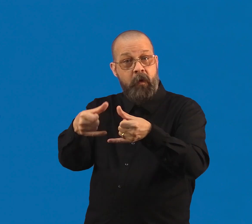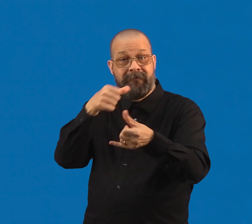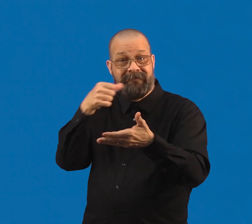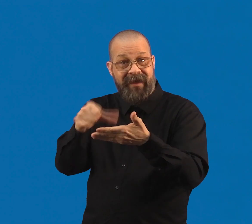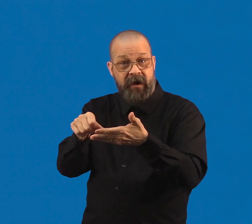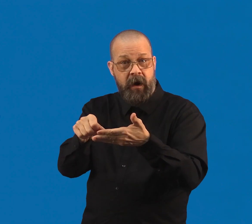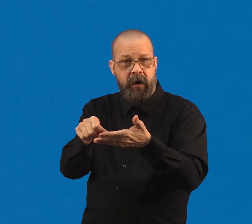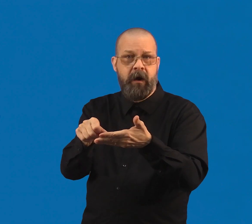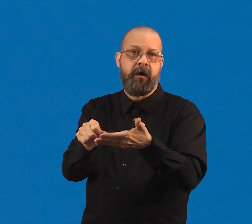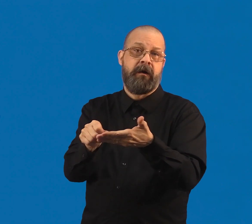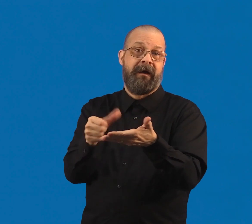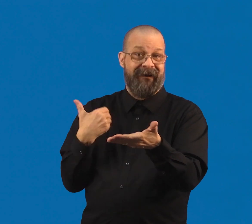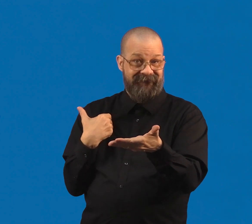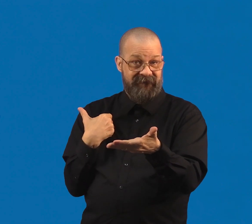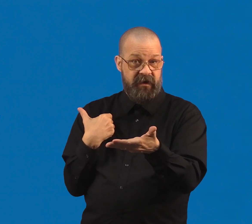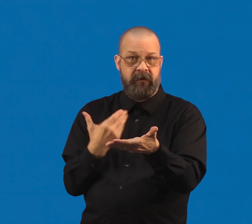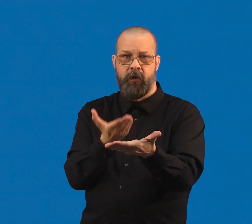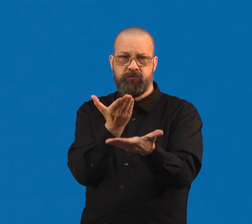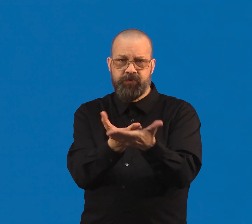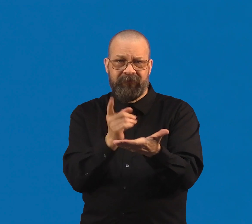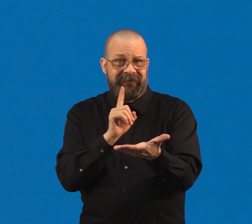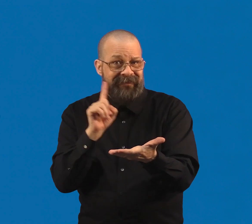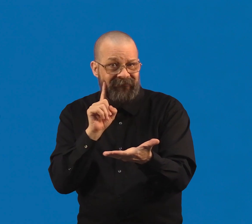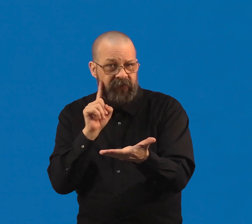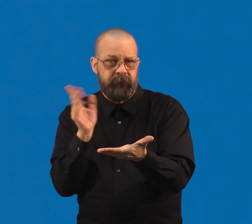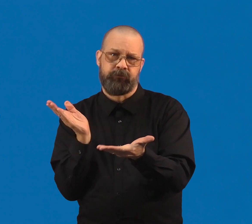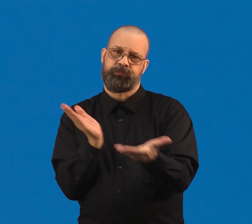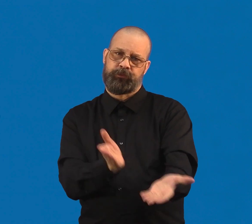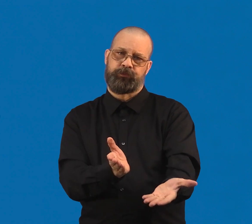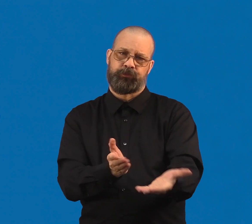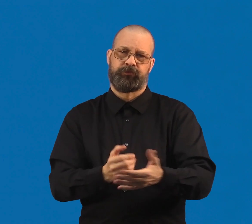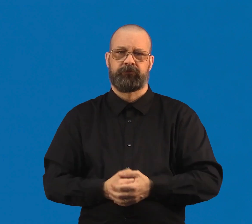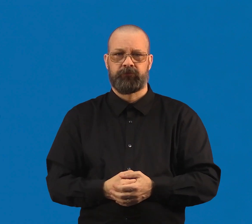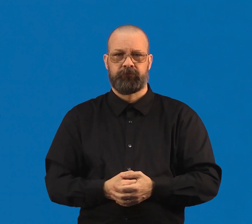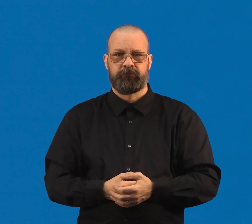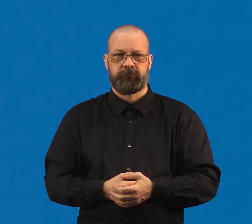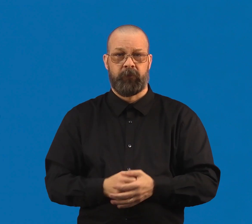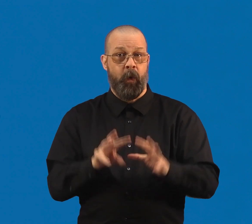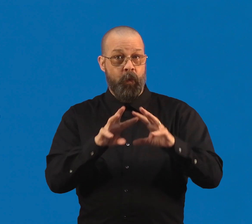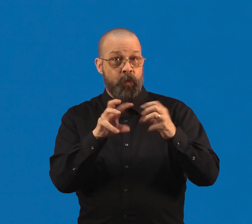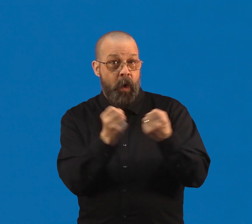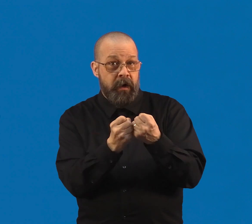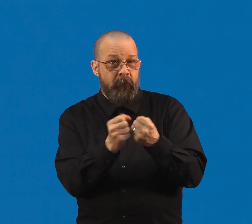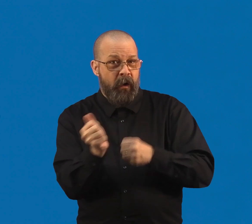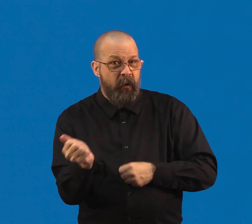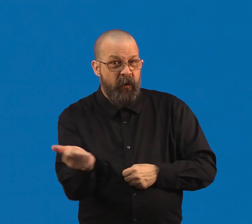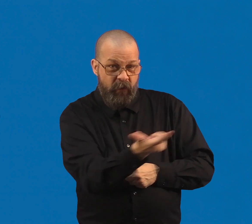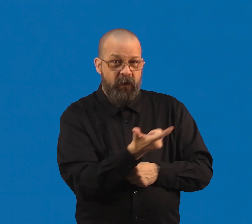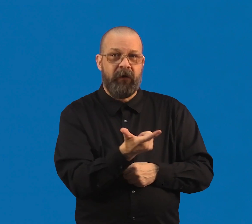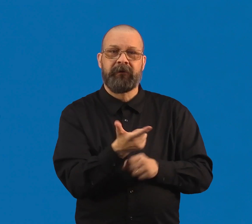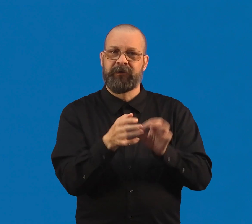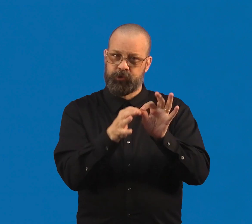bring your social security award letter showing proof of disability.